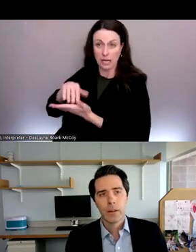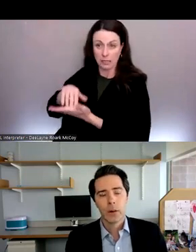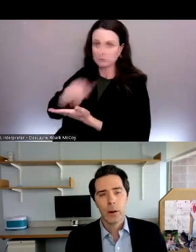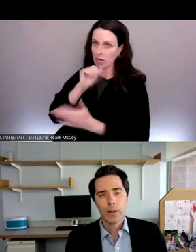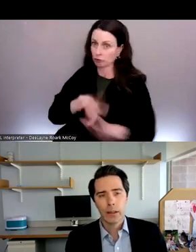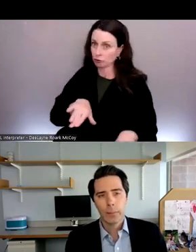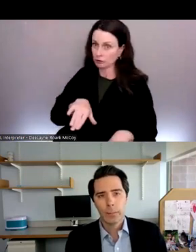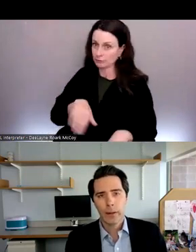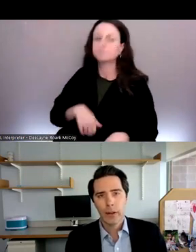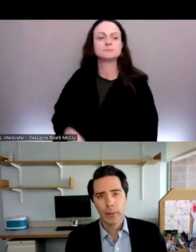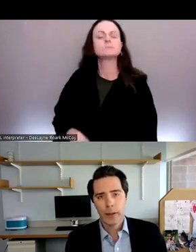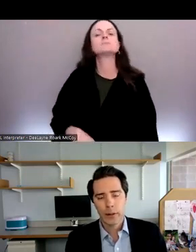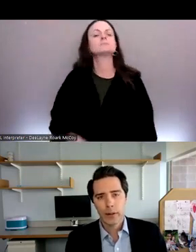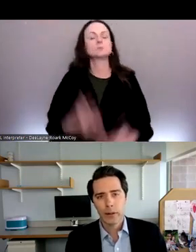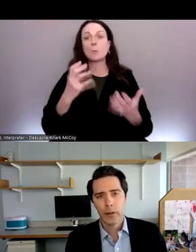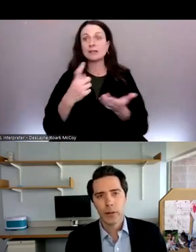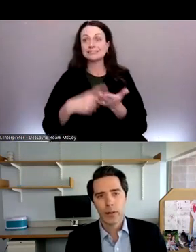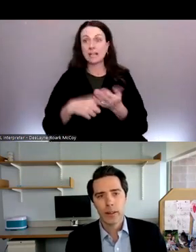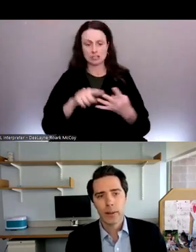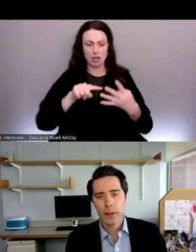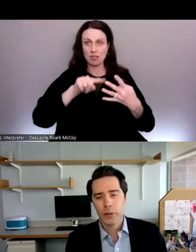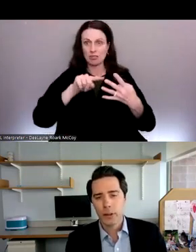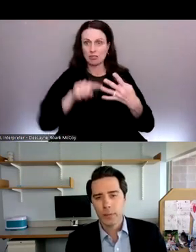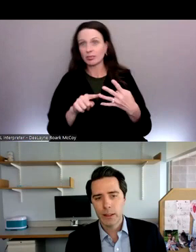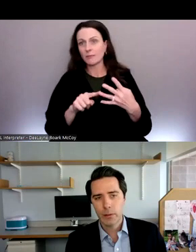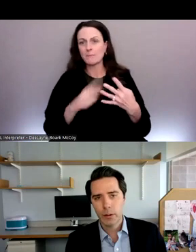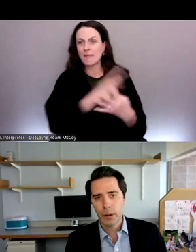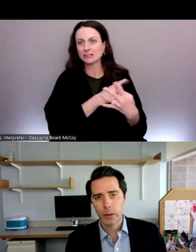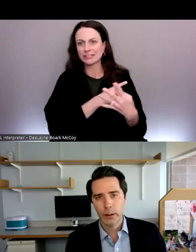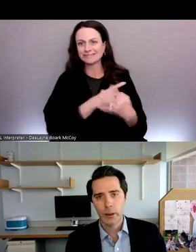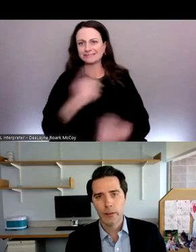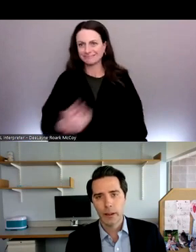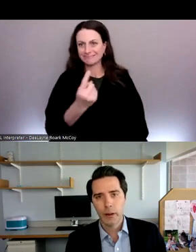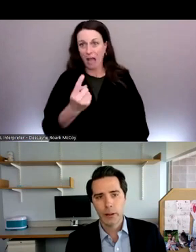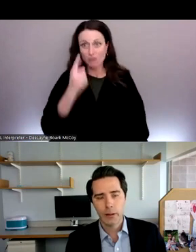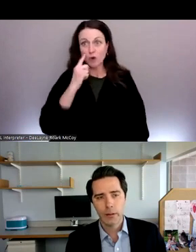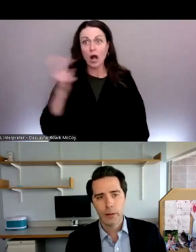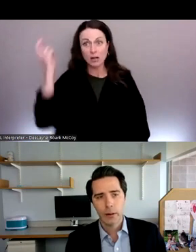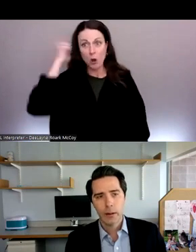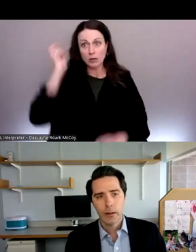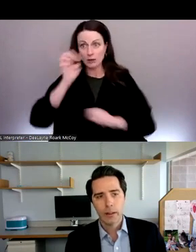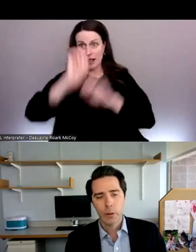so I want to talk about another patient so this is a patient who came to see me